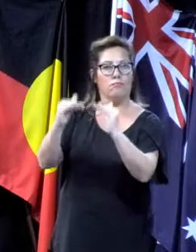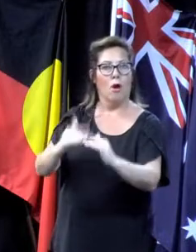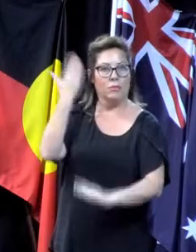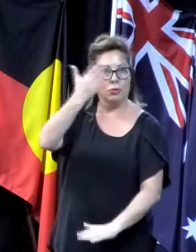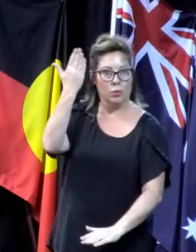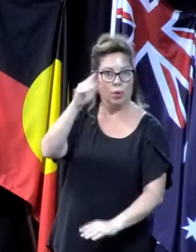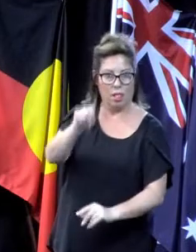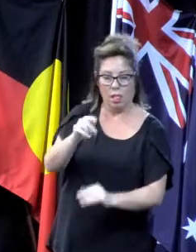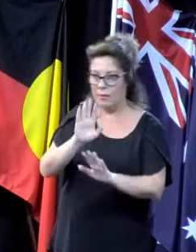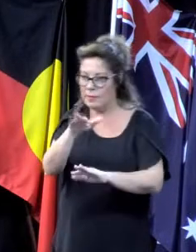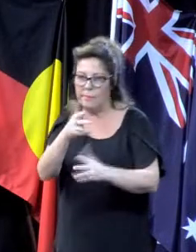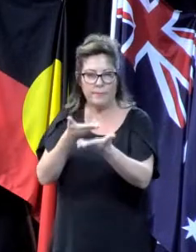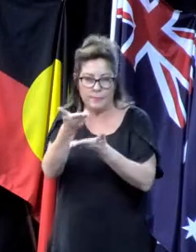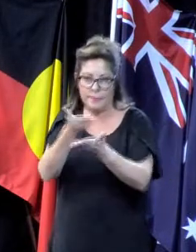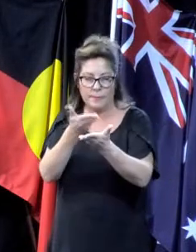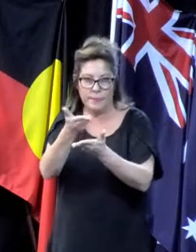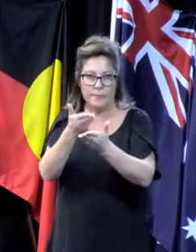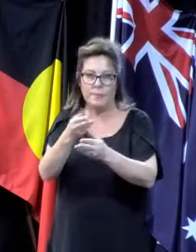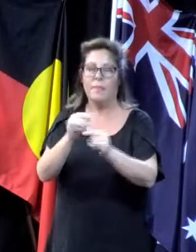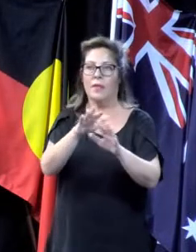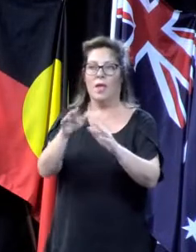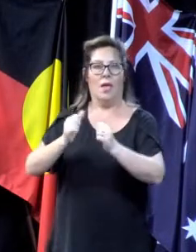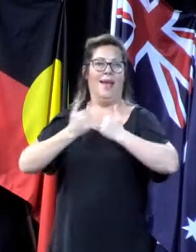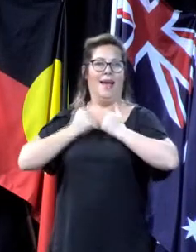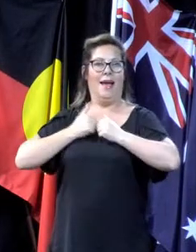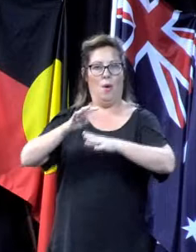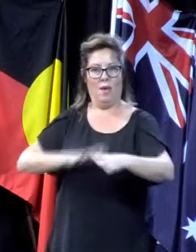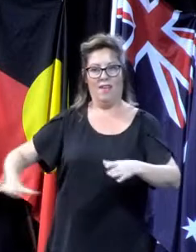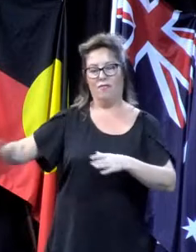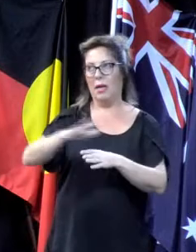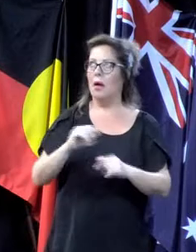We have, in our district, around eight or nine